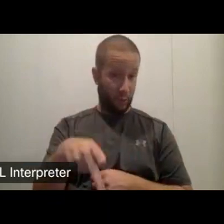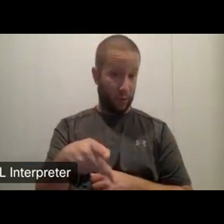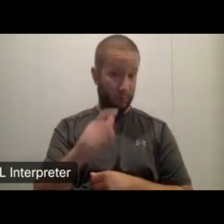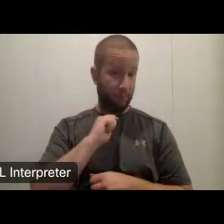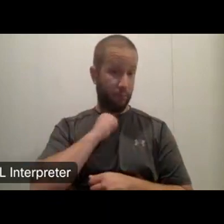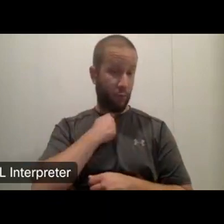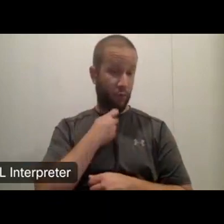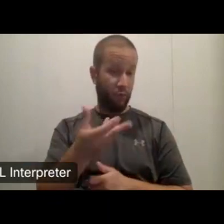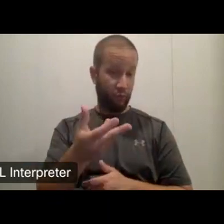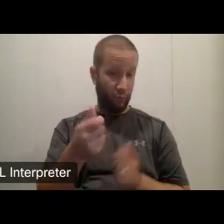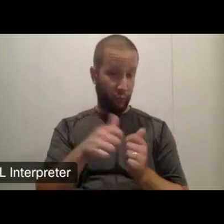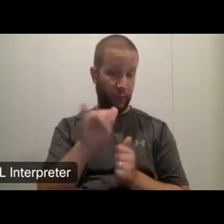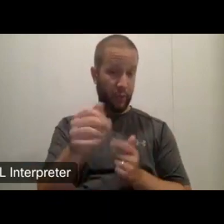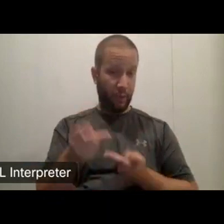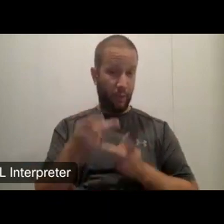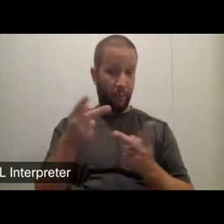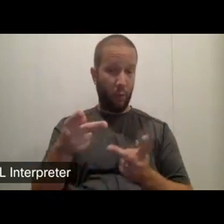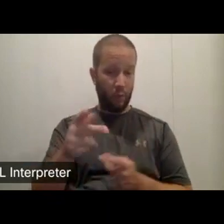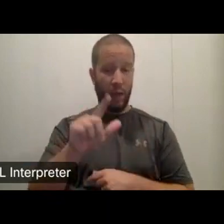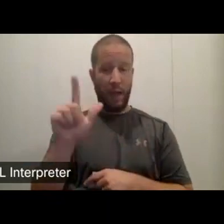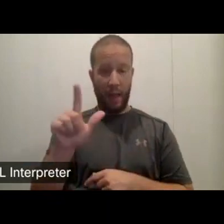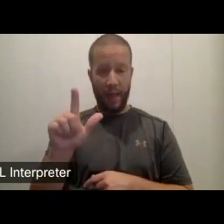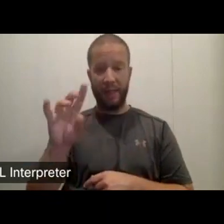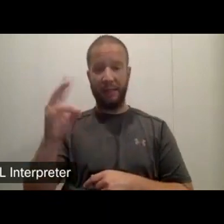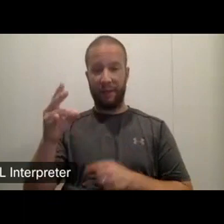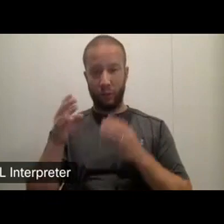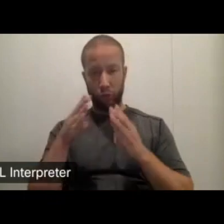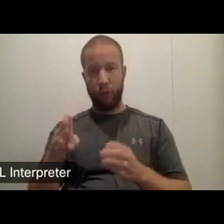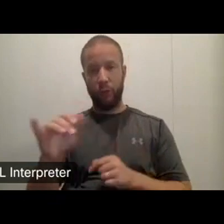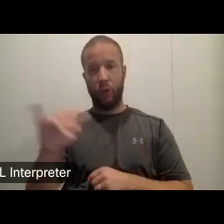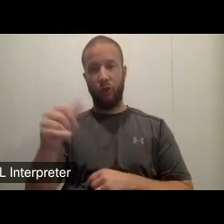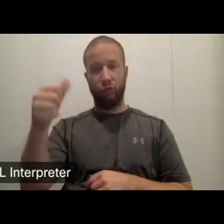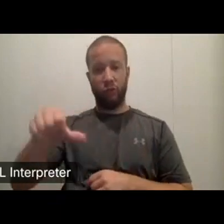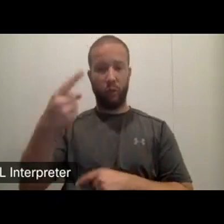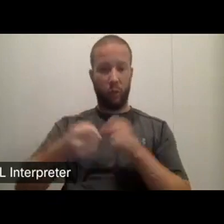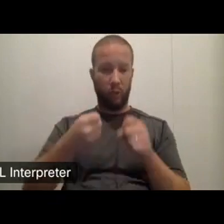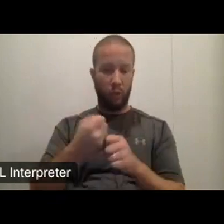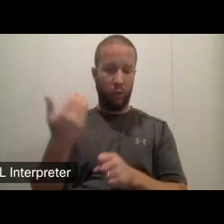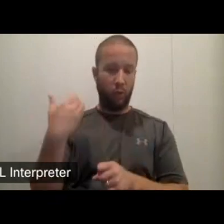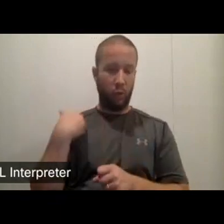move of Eastern Market to L street 7th Street was likewise rejected a year ago by the ANC 6B